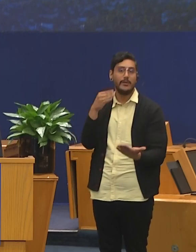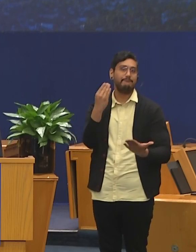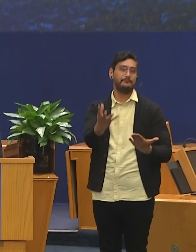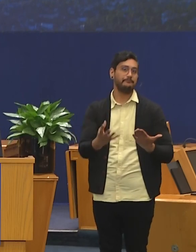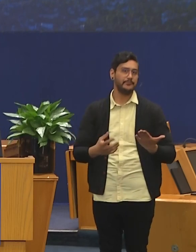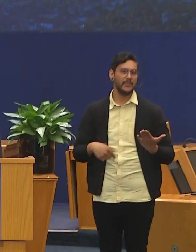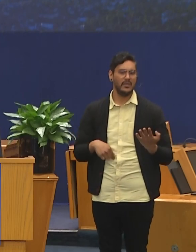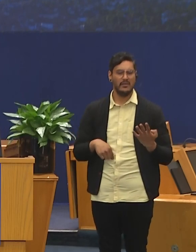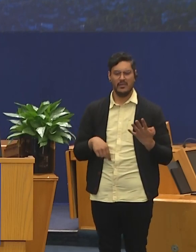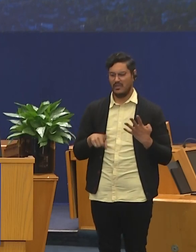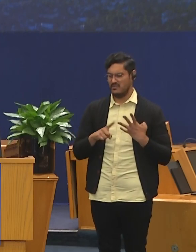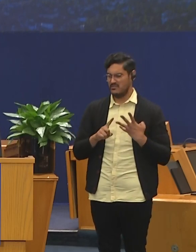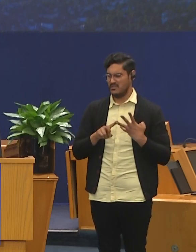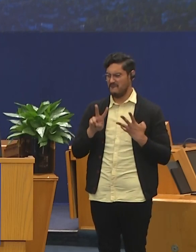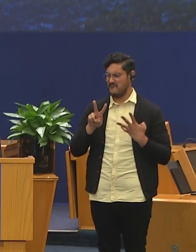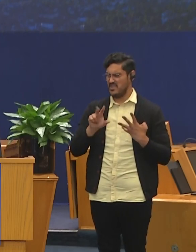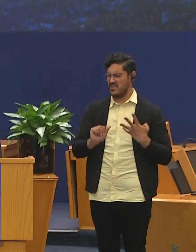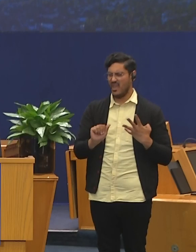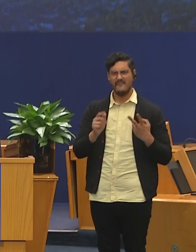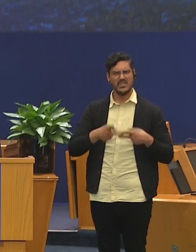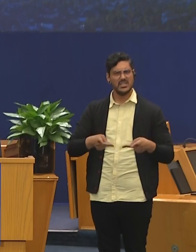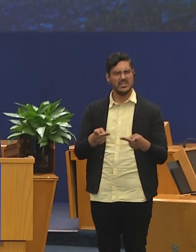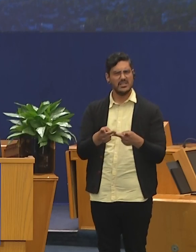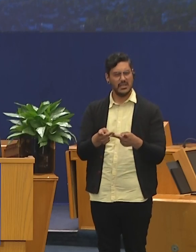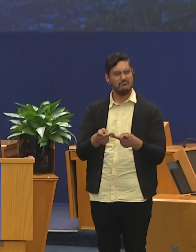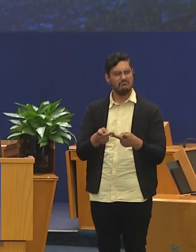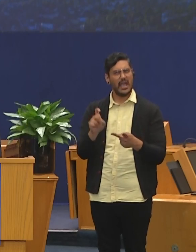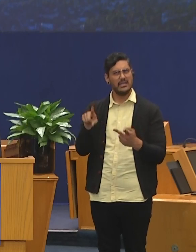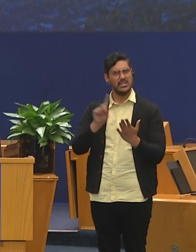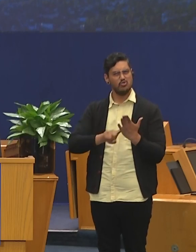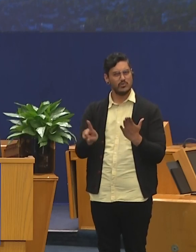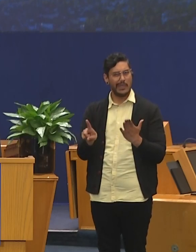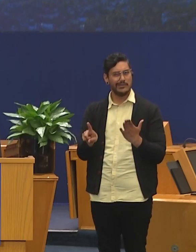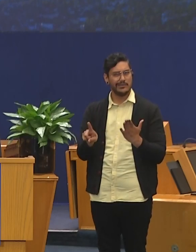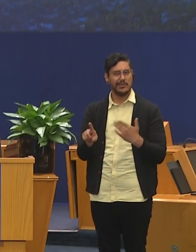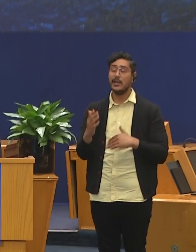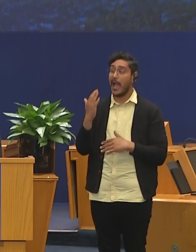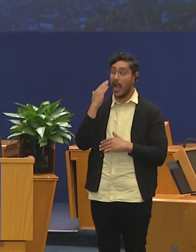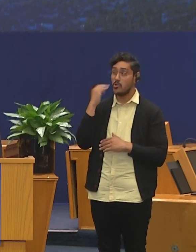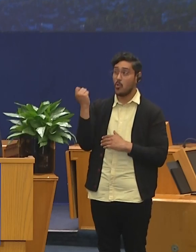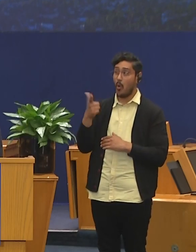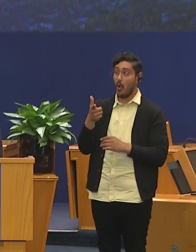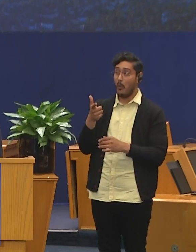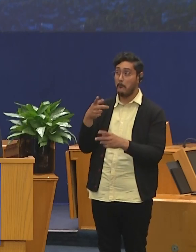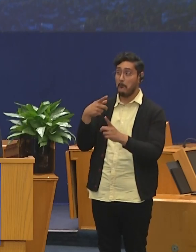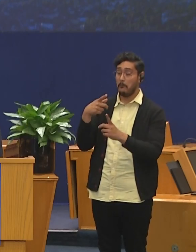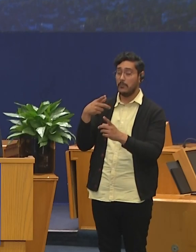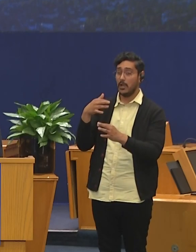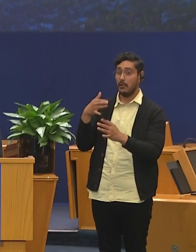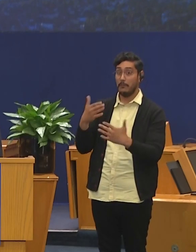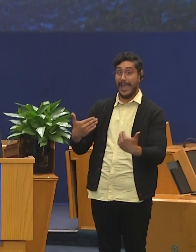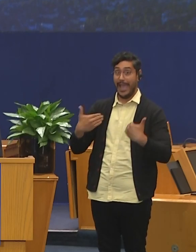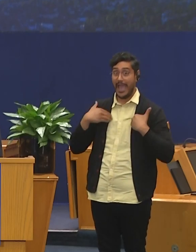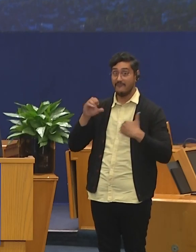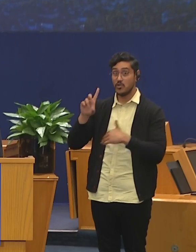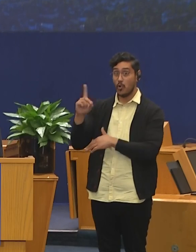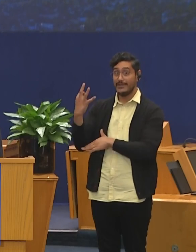PASS THAT ALONG. AND I HAVE TO CHECK ON THE V.A. FACILITIES. I WILL TELL YOU THAT I KNOW ALL